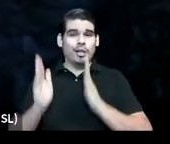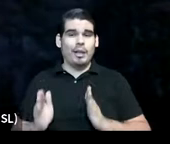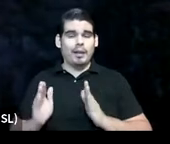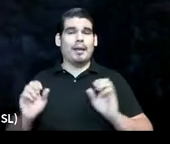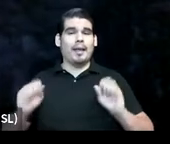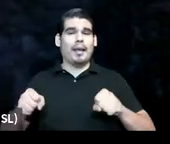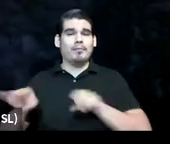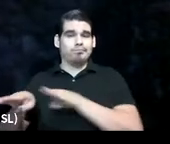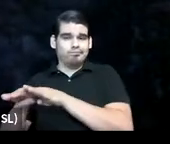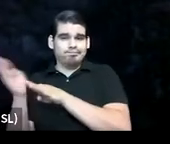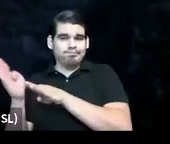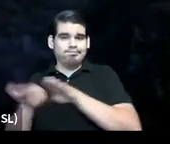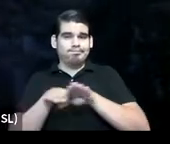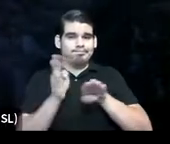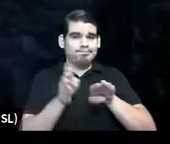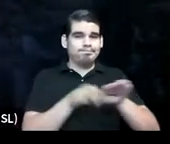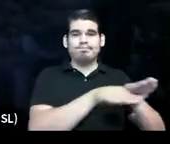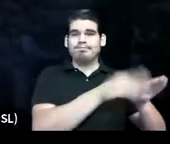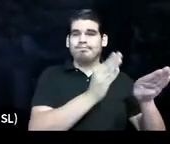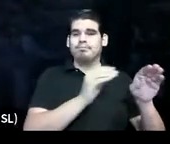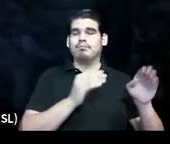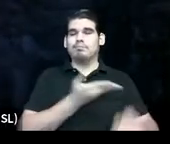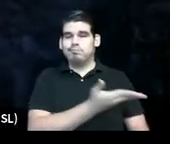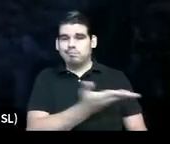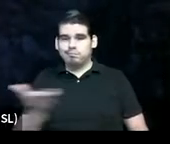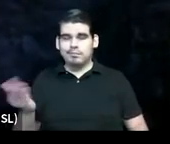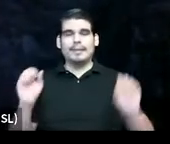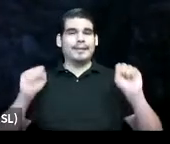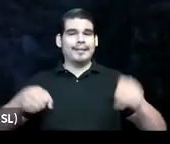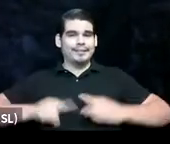I want every group to pick one of those topics to focus on